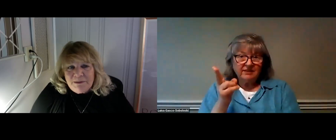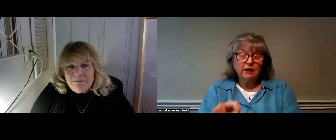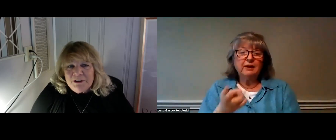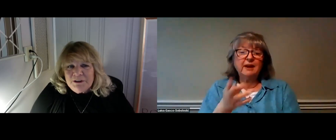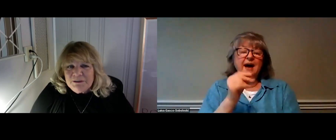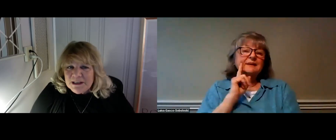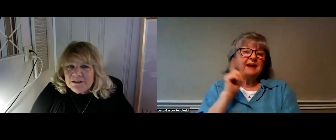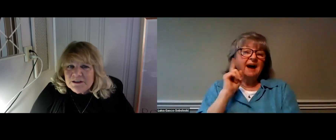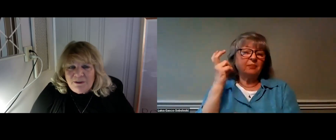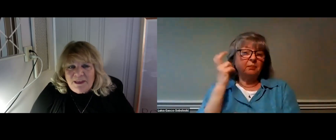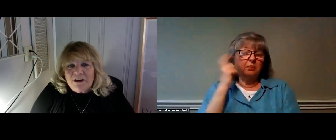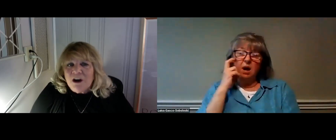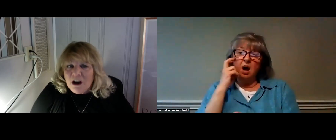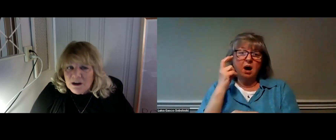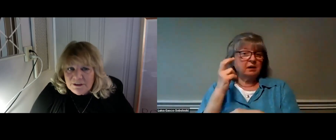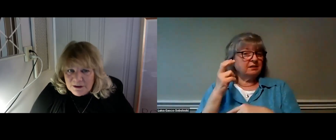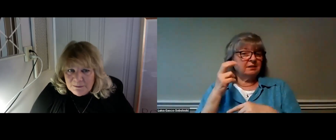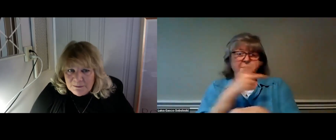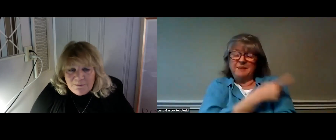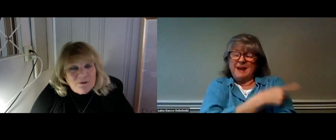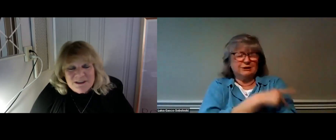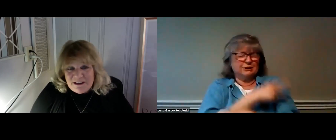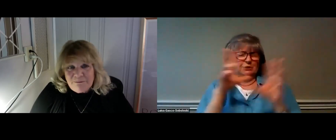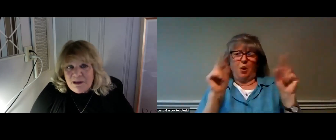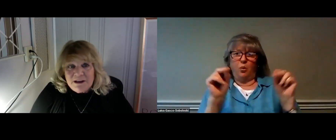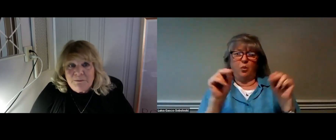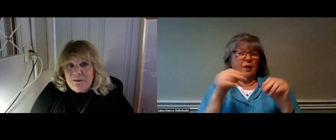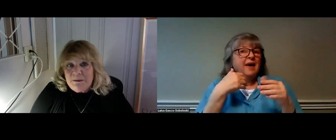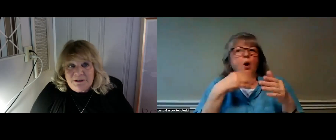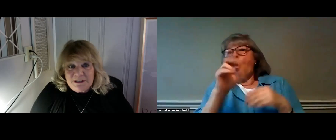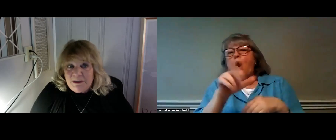You need to know that hard-of-hearing people or deaf-blind people, especially.